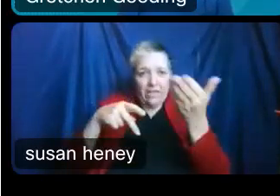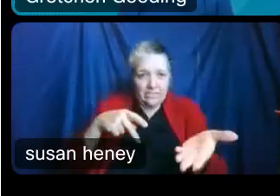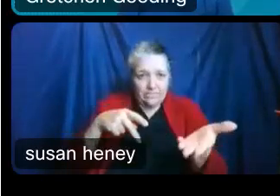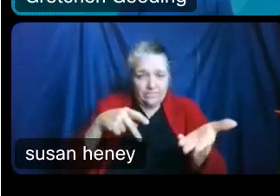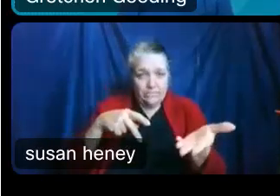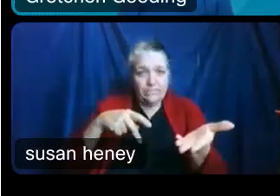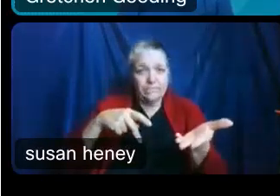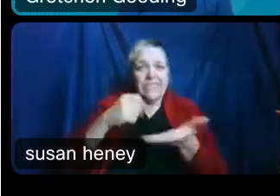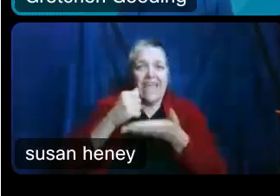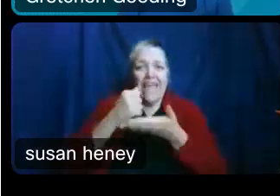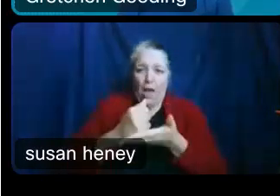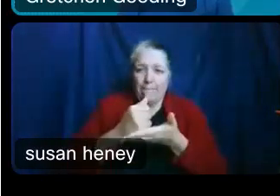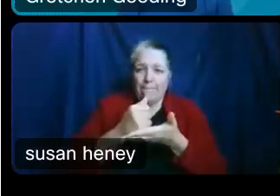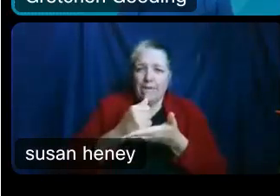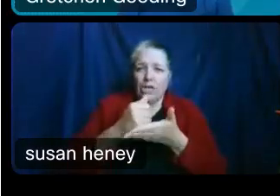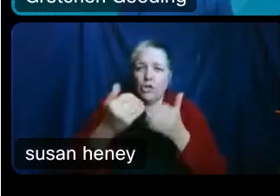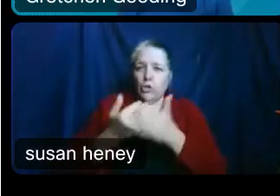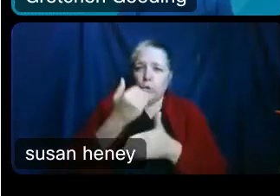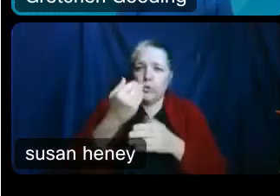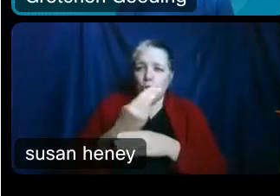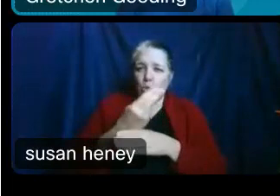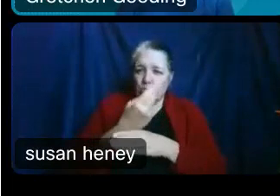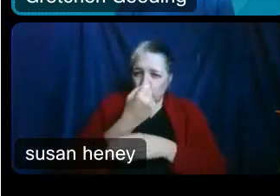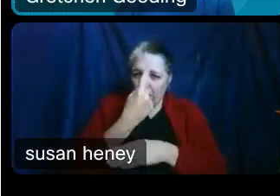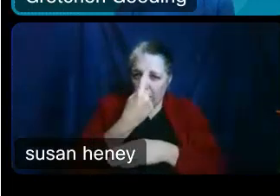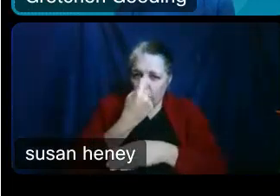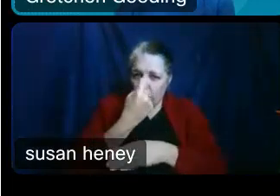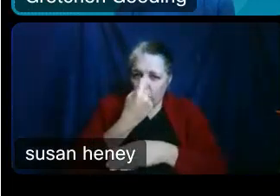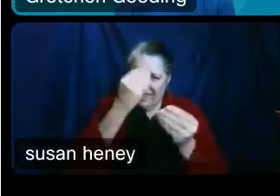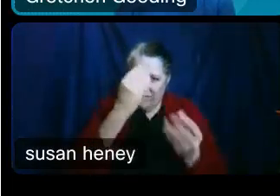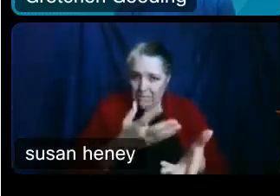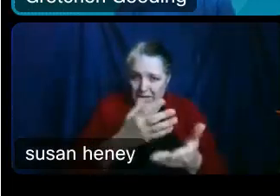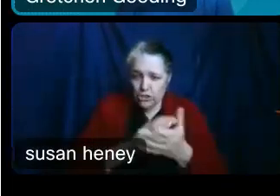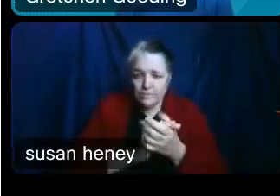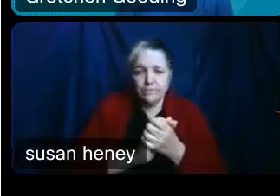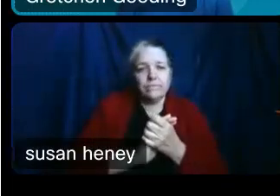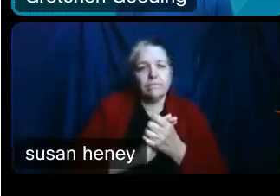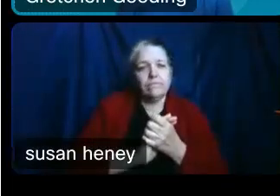to data, and they're one of our more popular products. There are pre-generated reports